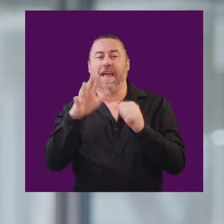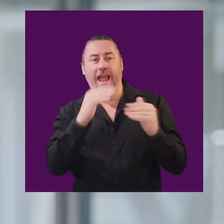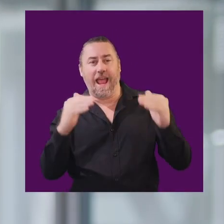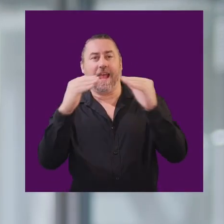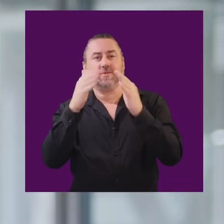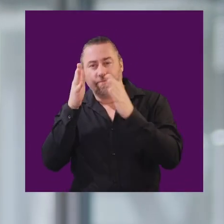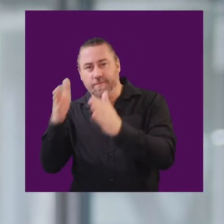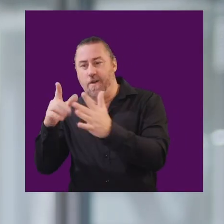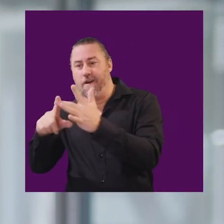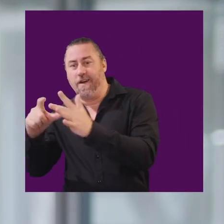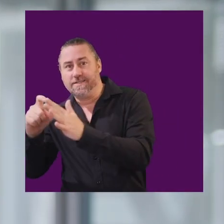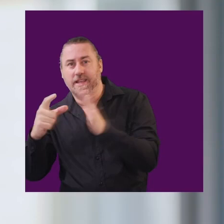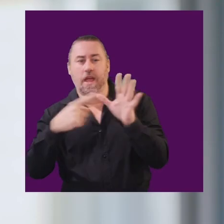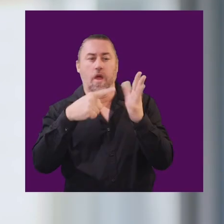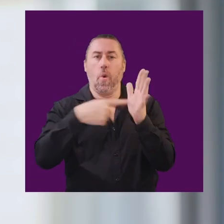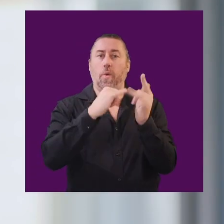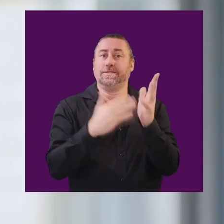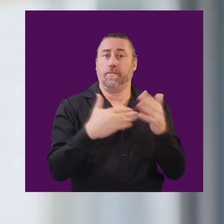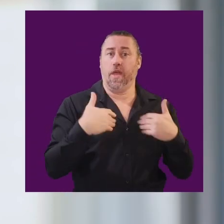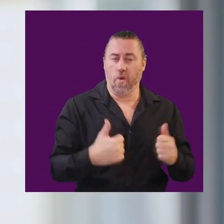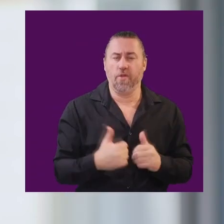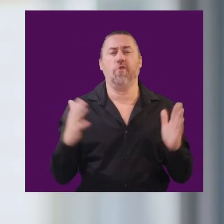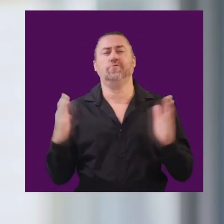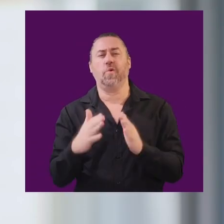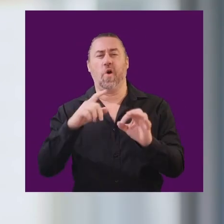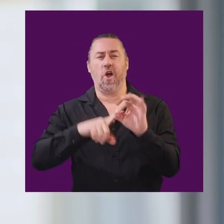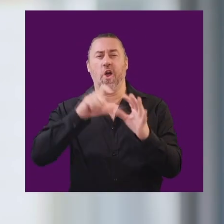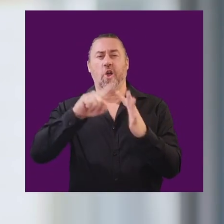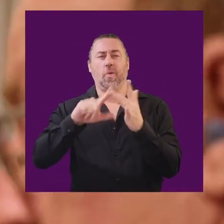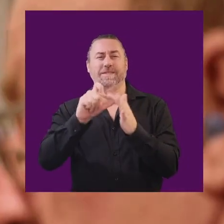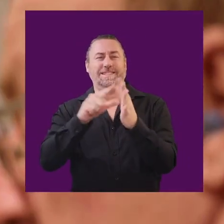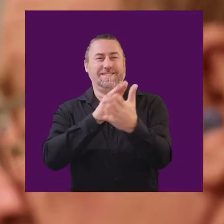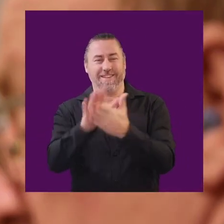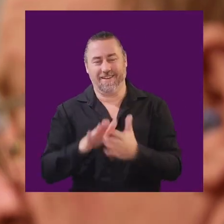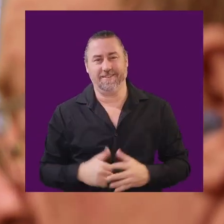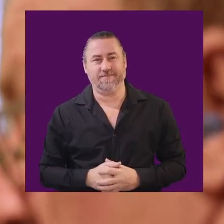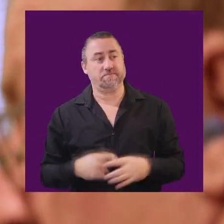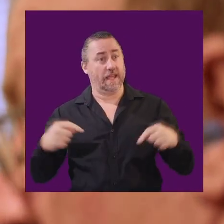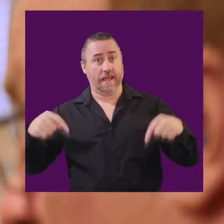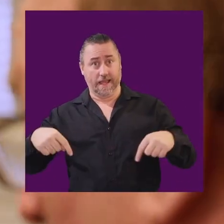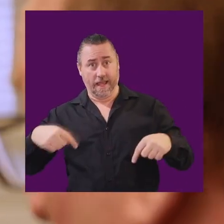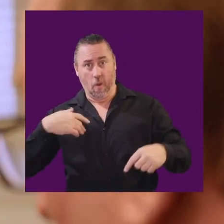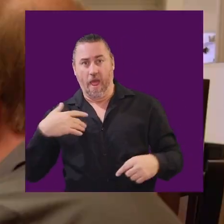Disability and Autism Health. We call it QCEIDAH for short. At QCEIDAH, we run an